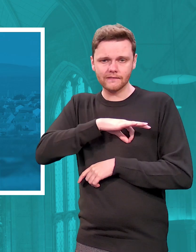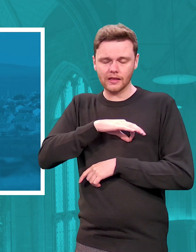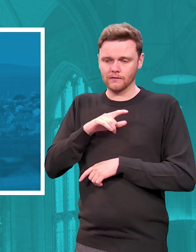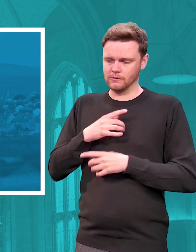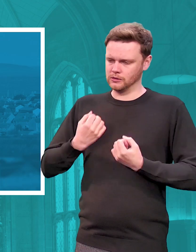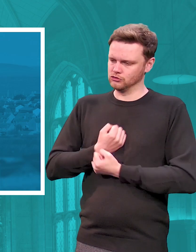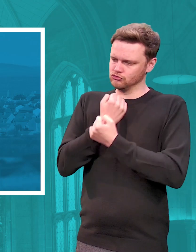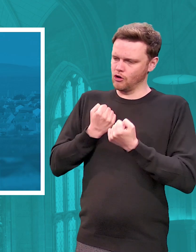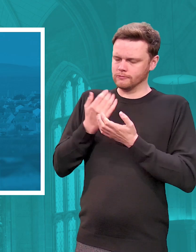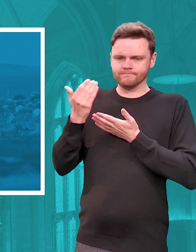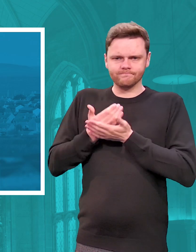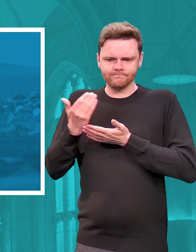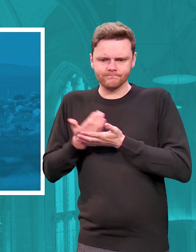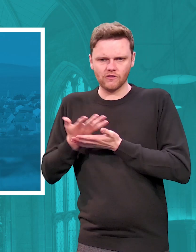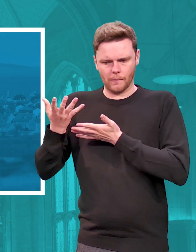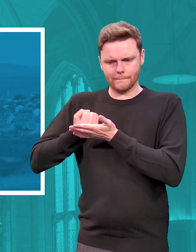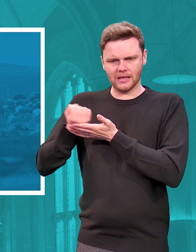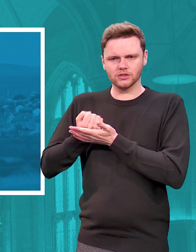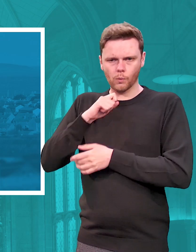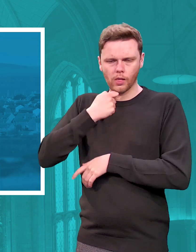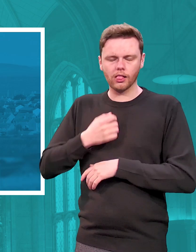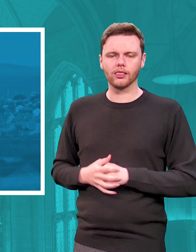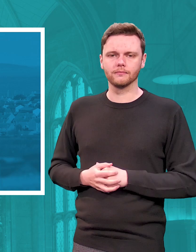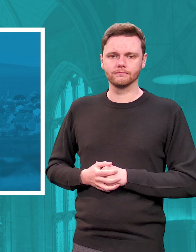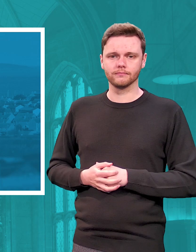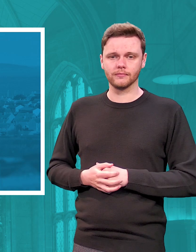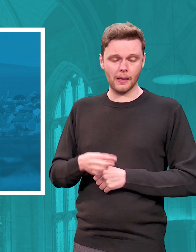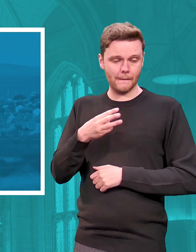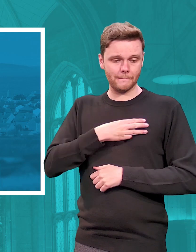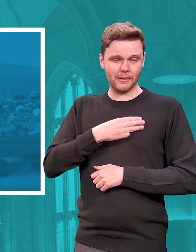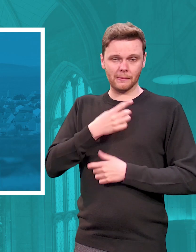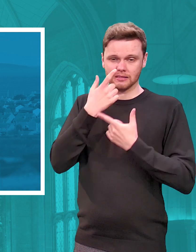of their pensions benefits. Members can go about their lives and business